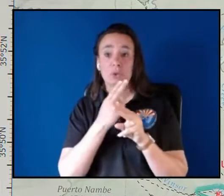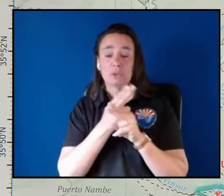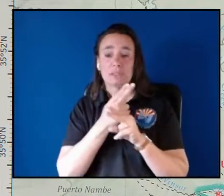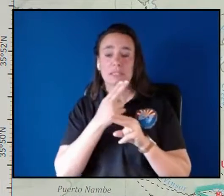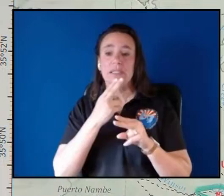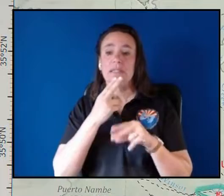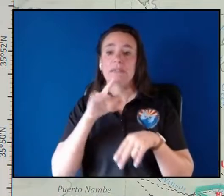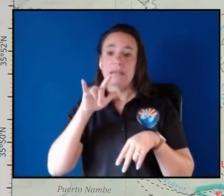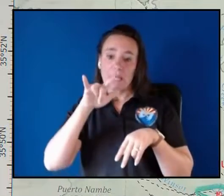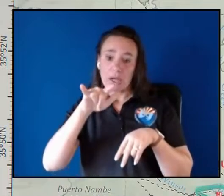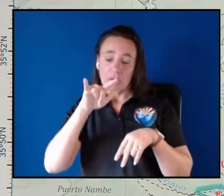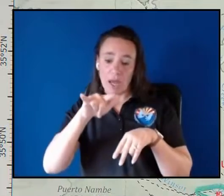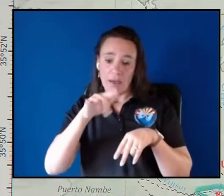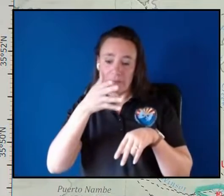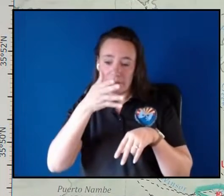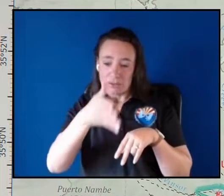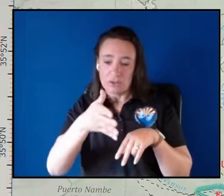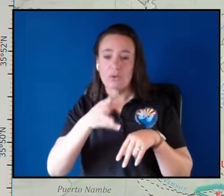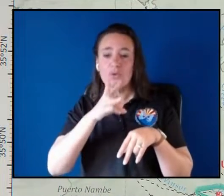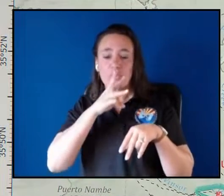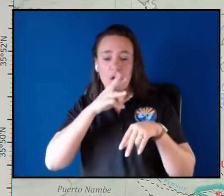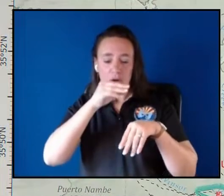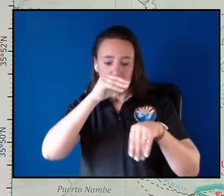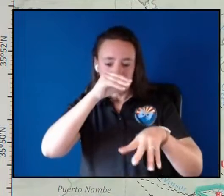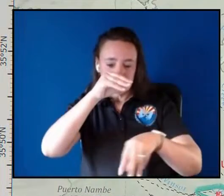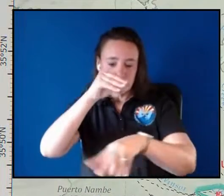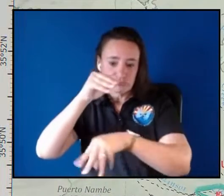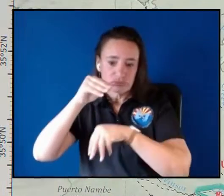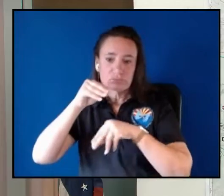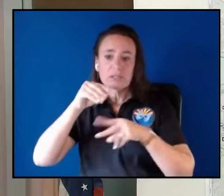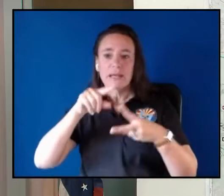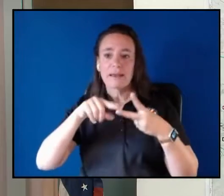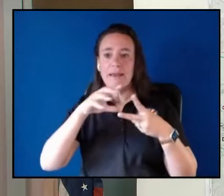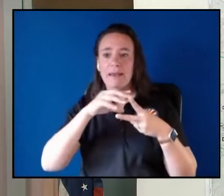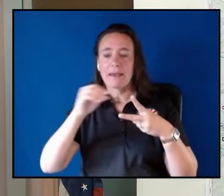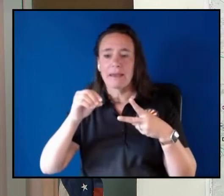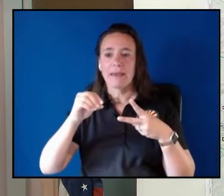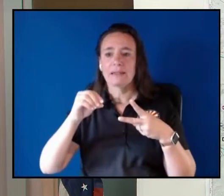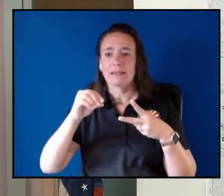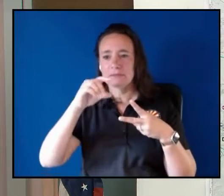and retardant dropping missions with the helicopter. So, those operations are still continuing.